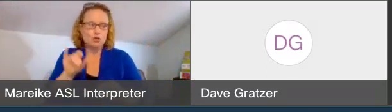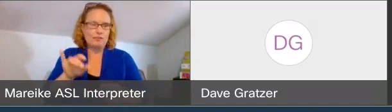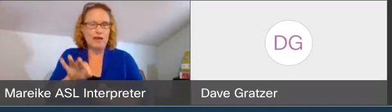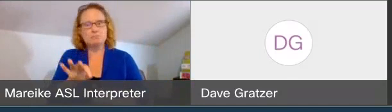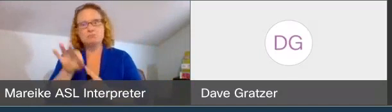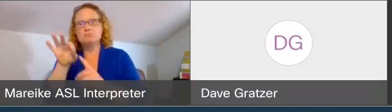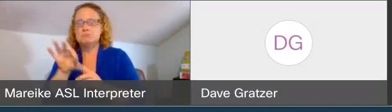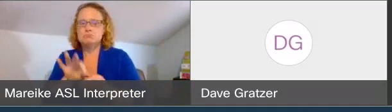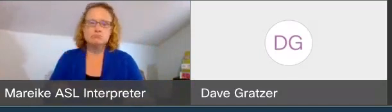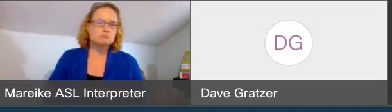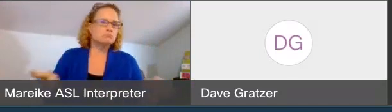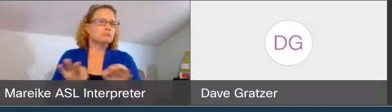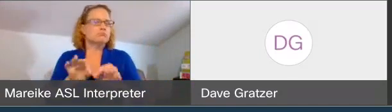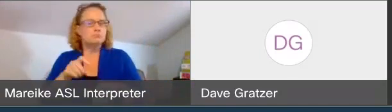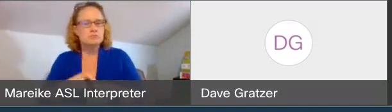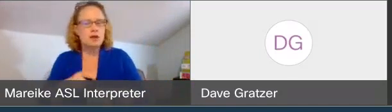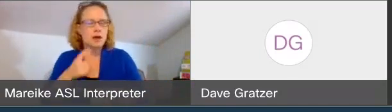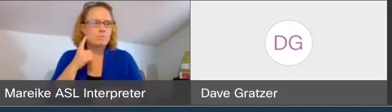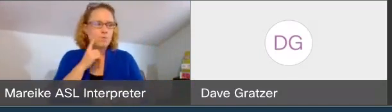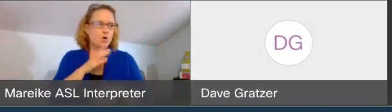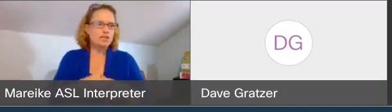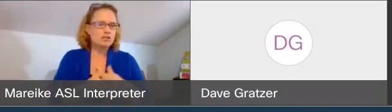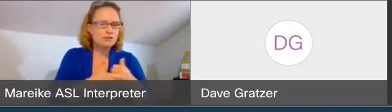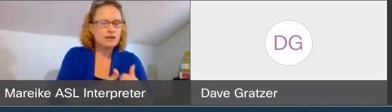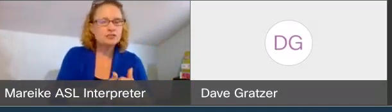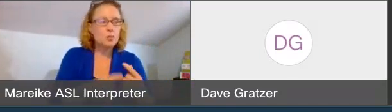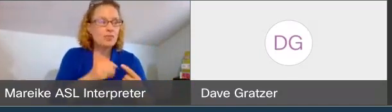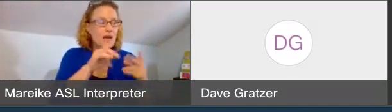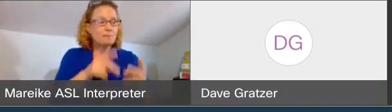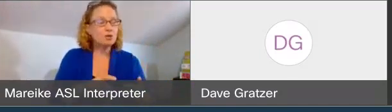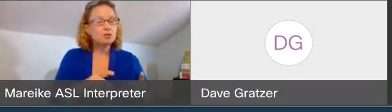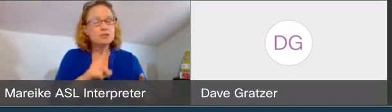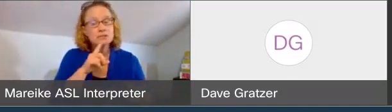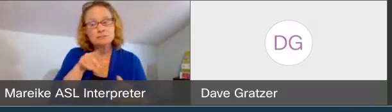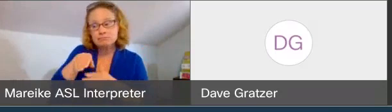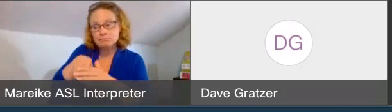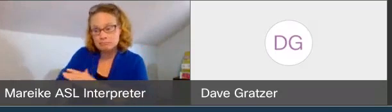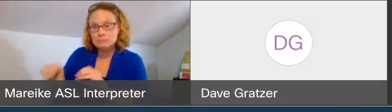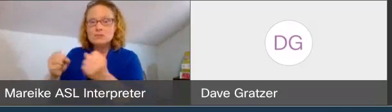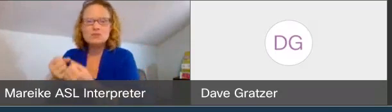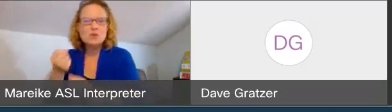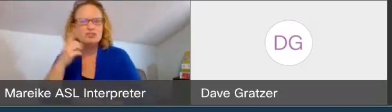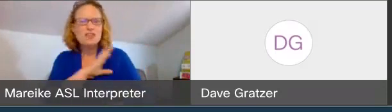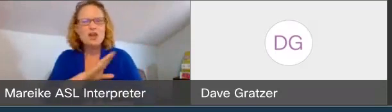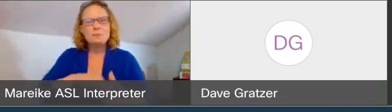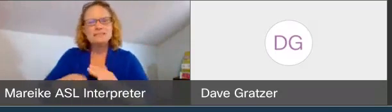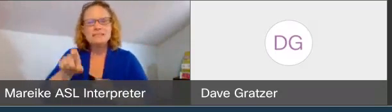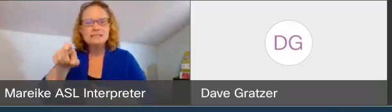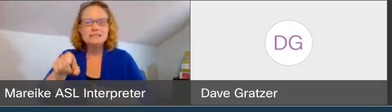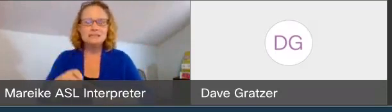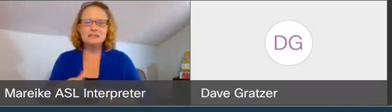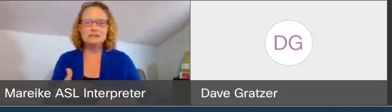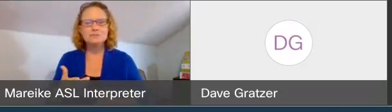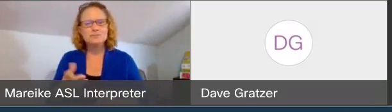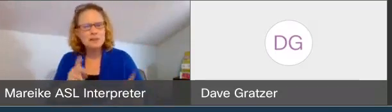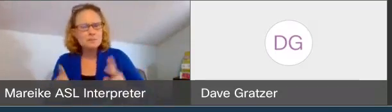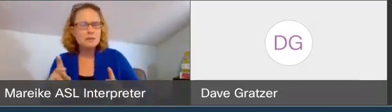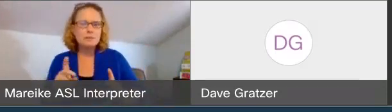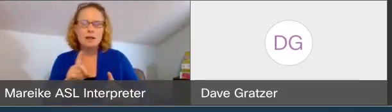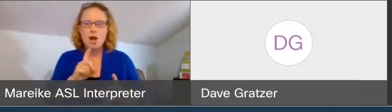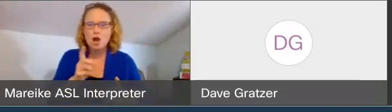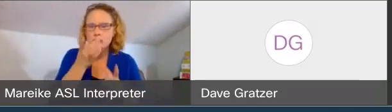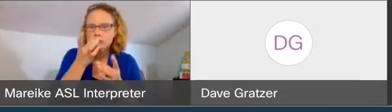really coming home to understand about their basic needs, people are very interested in having food,